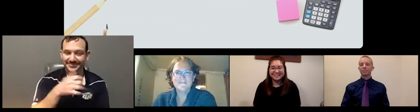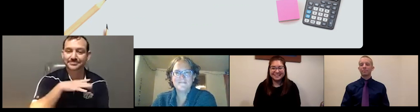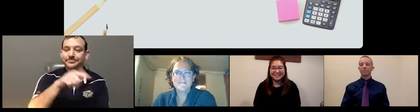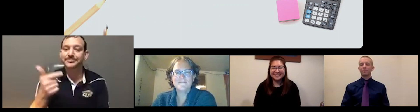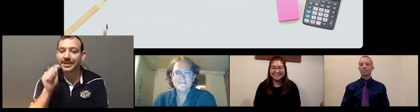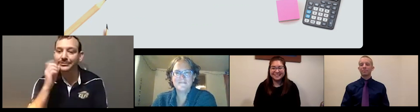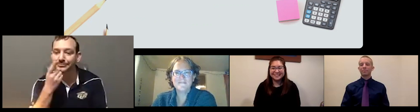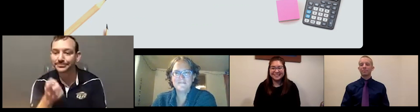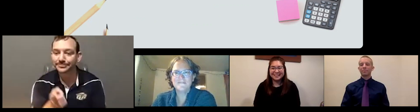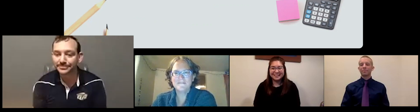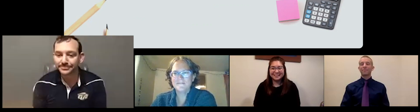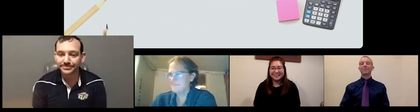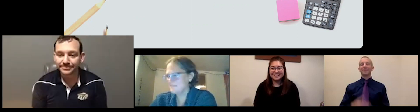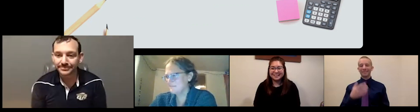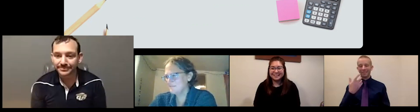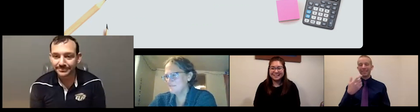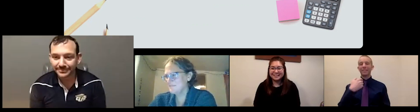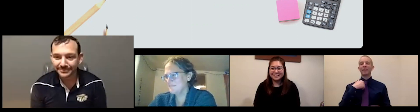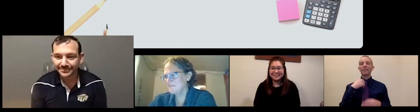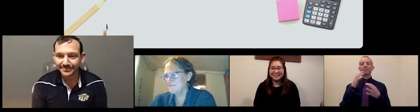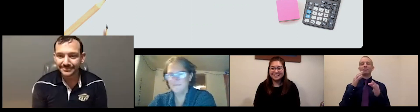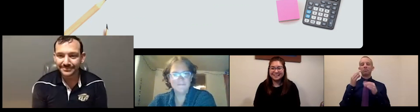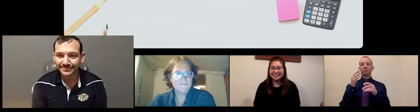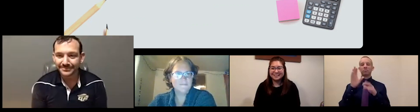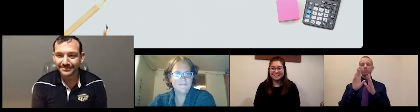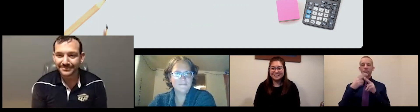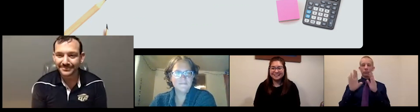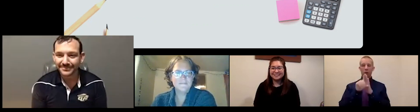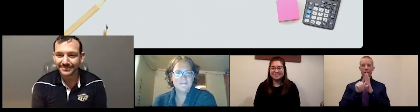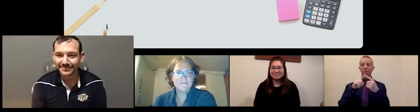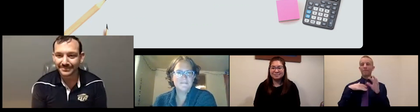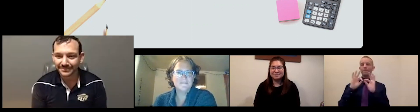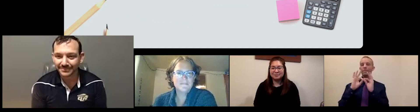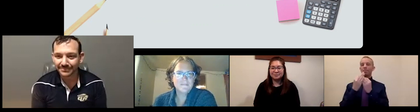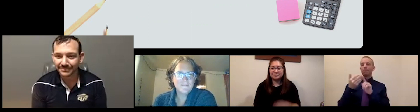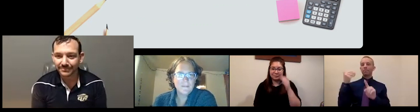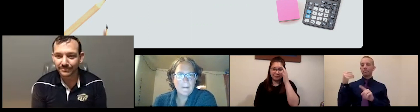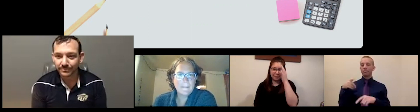Next is Andrew. I’ll explain a brief background about my family's past.